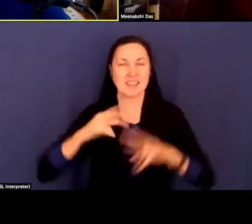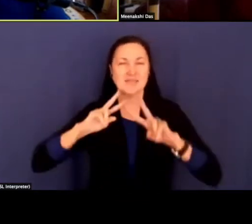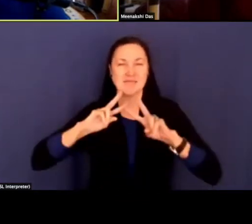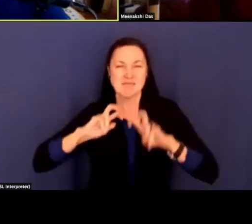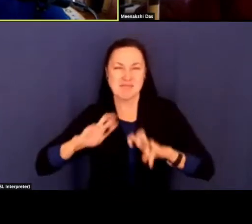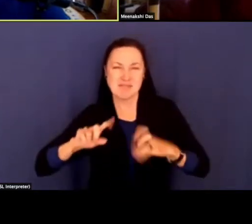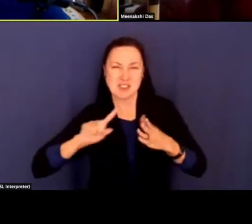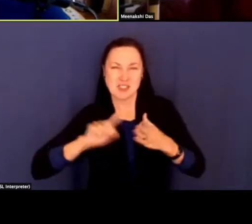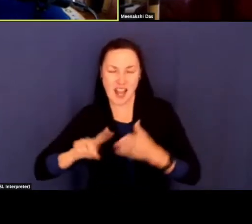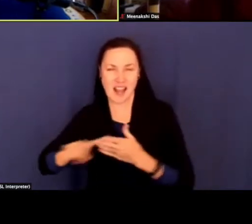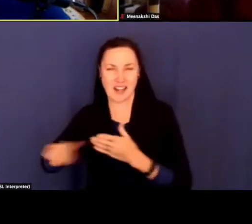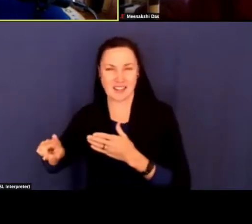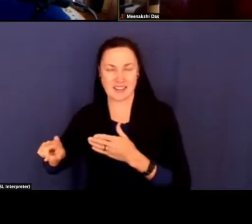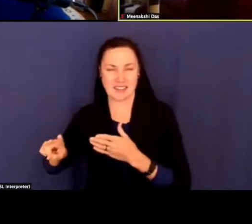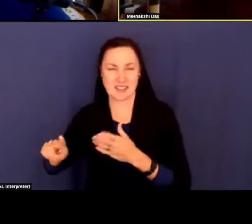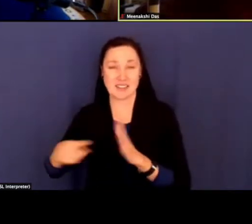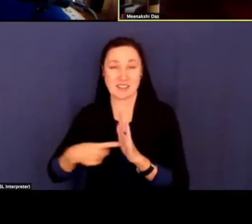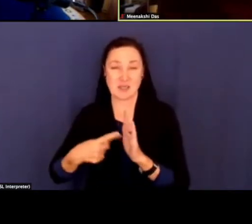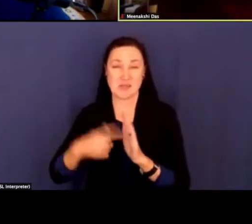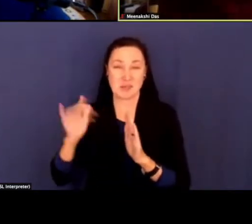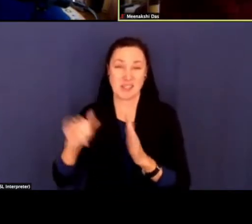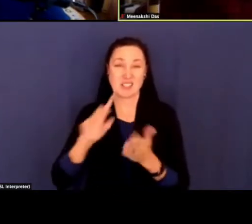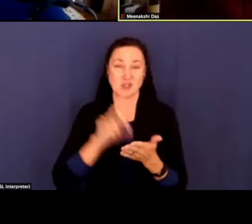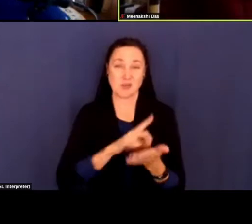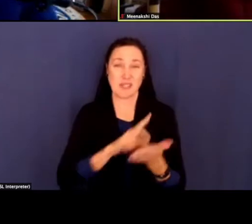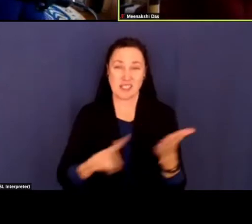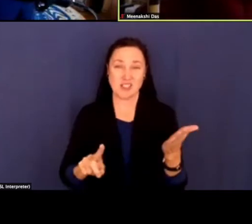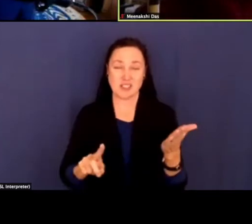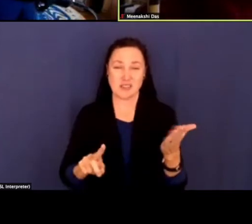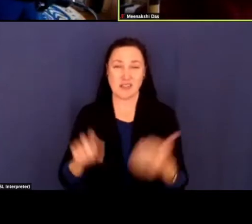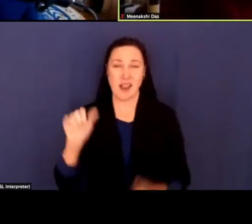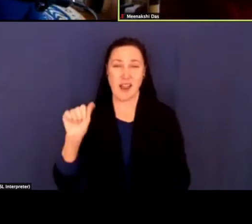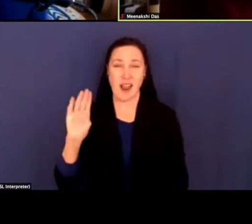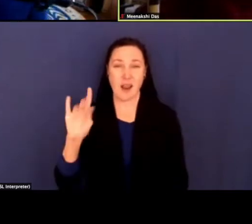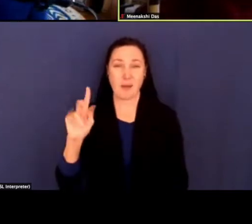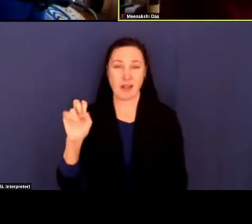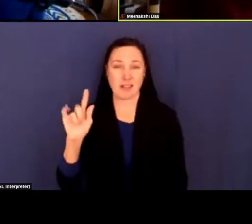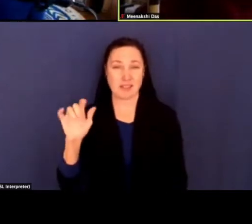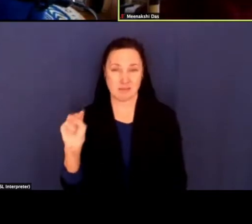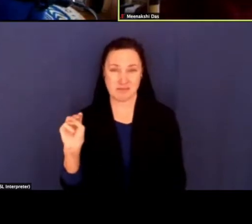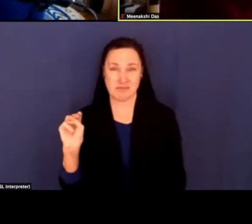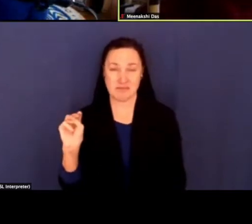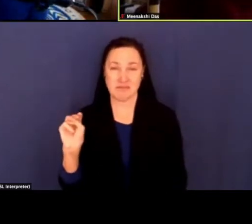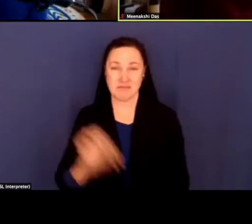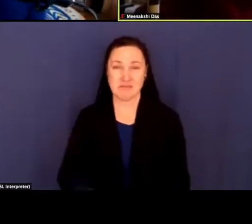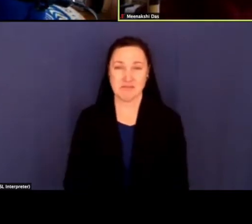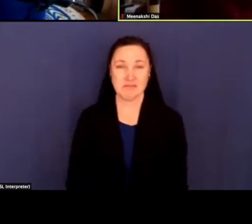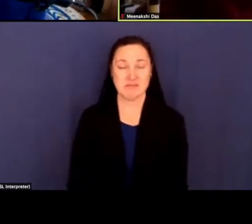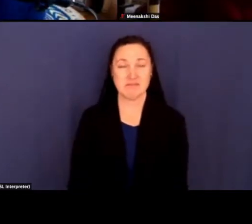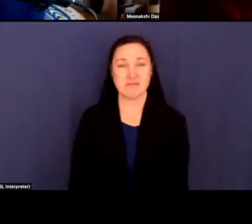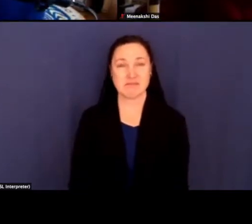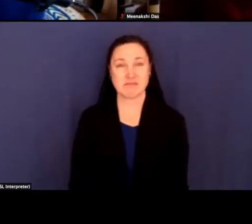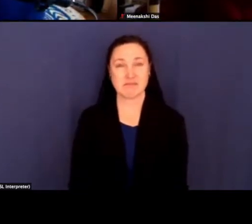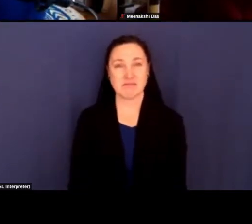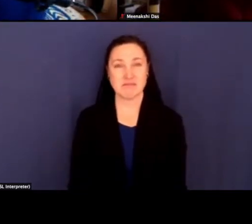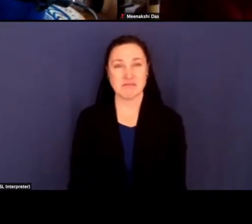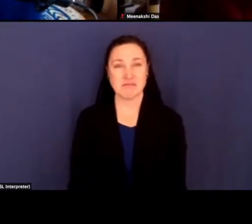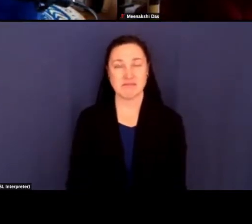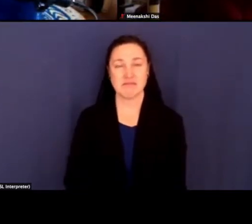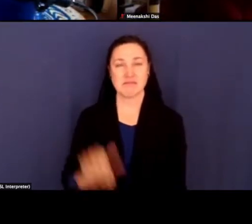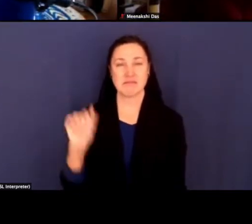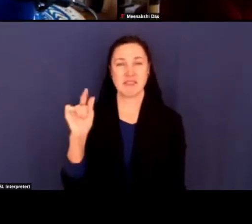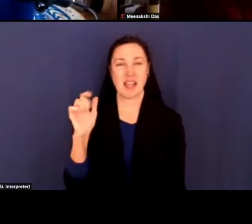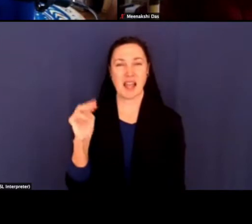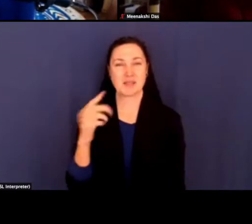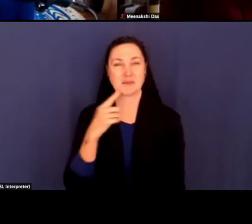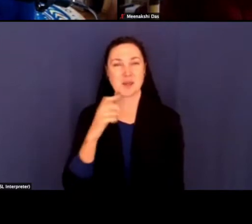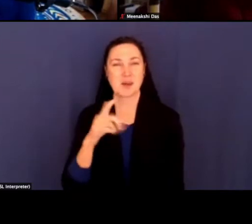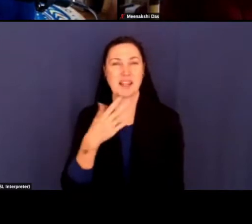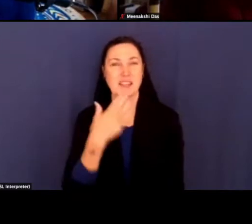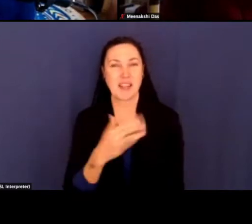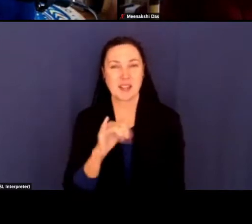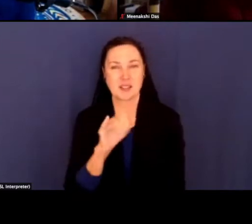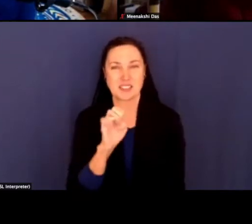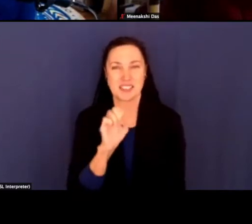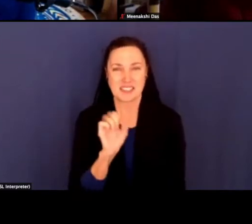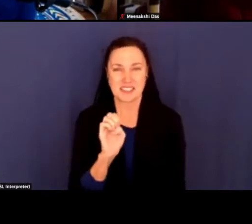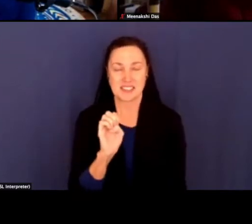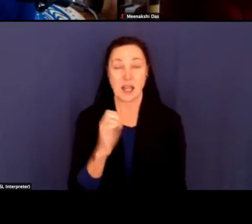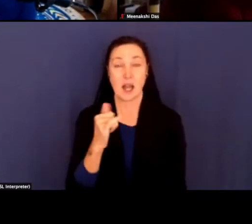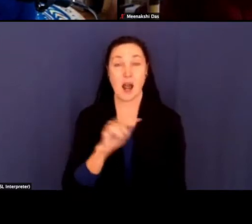ableism more than it national contributions. Hoby Wedler